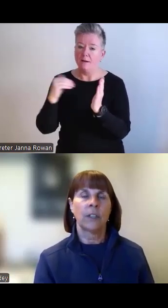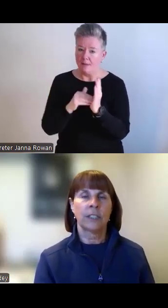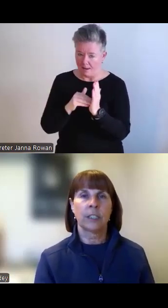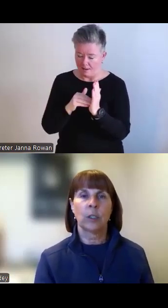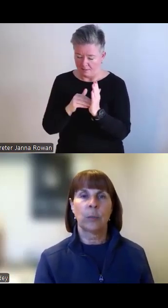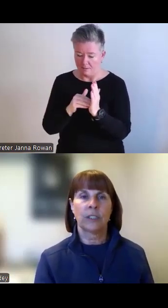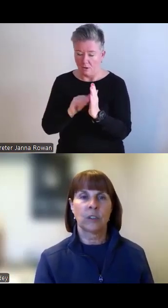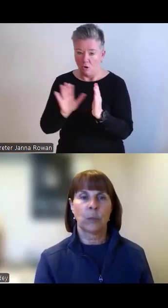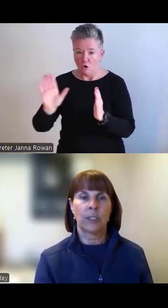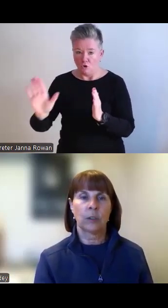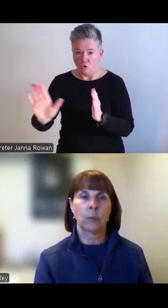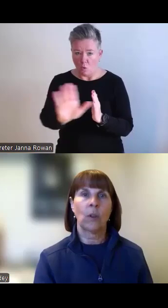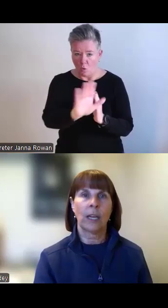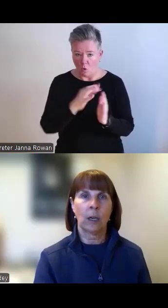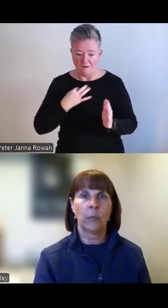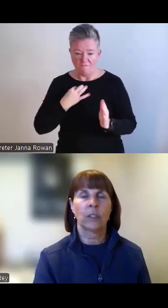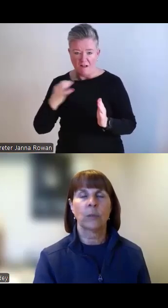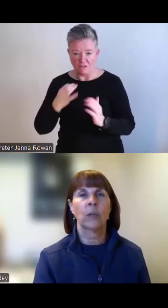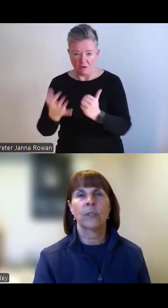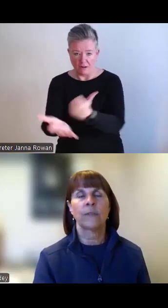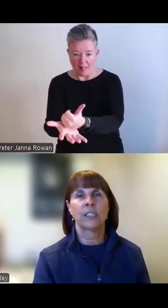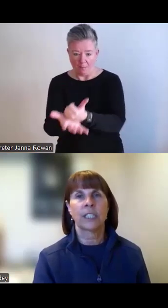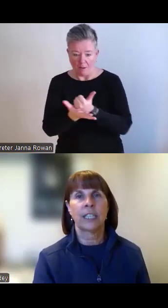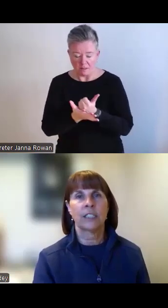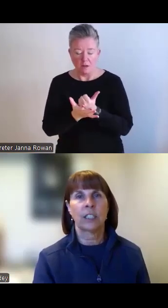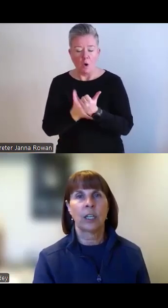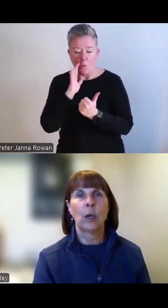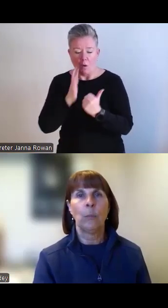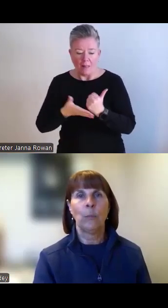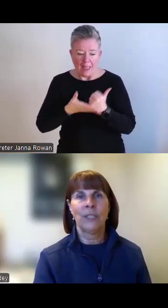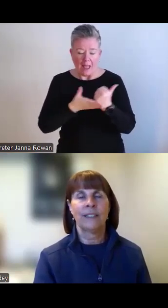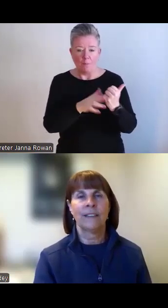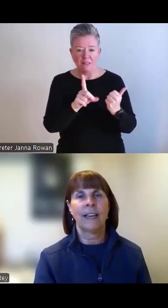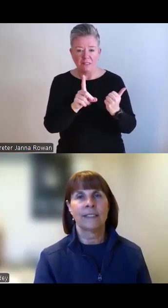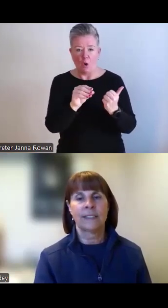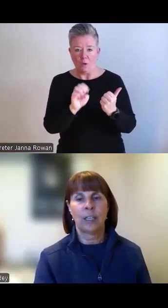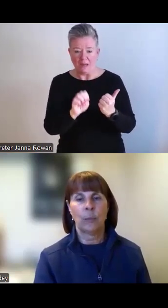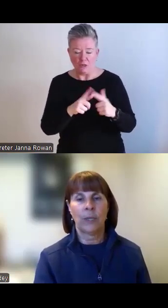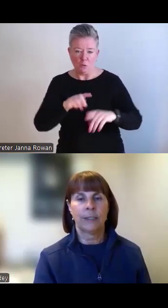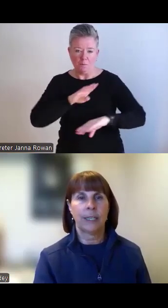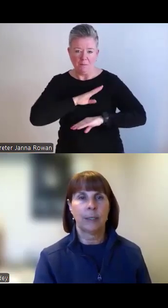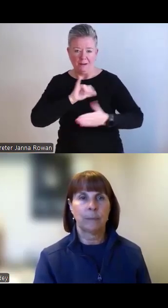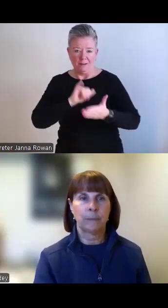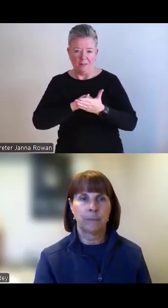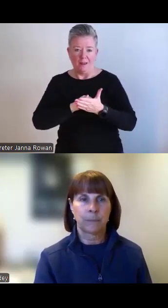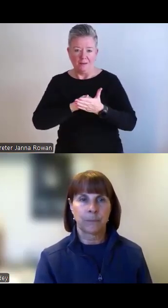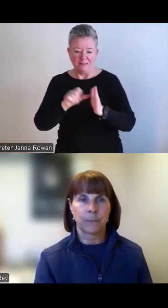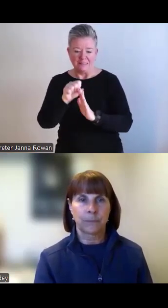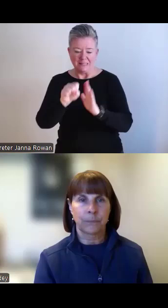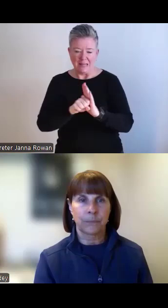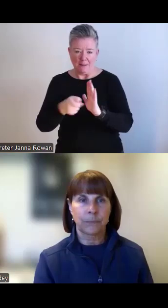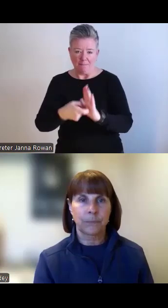your voluntary participation will help the Department of Education meet that state mandate.